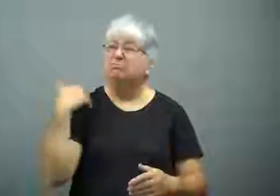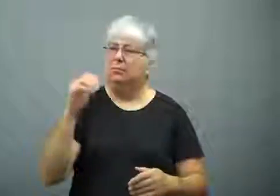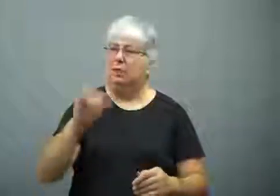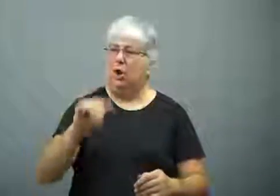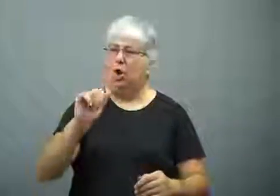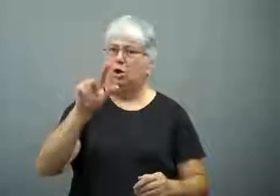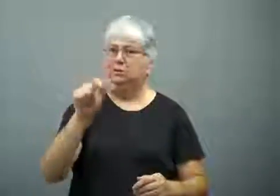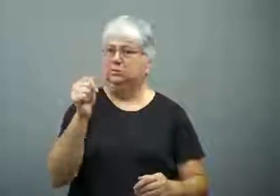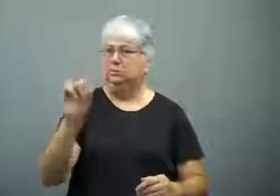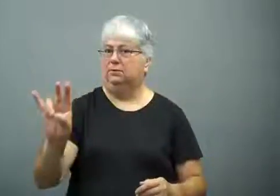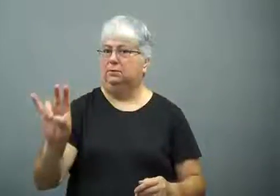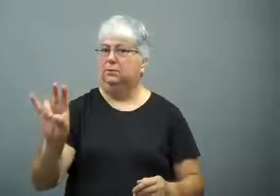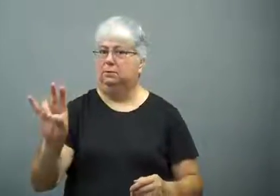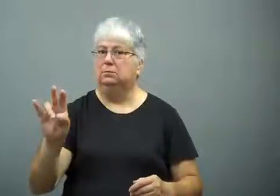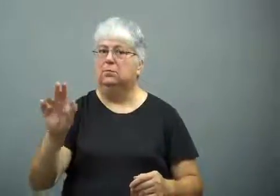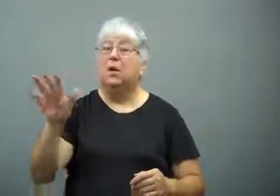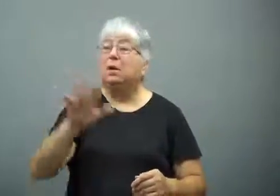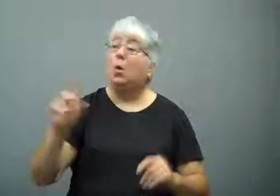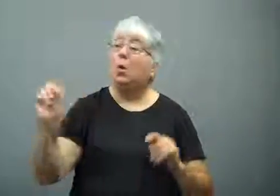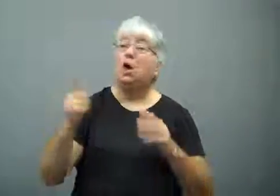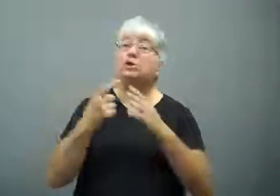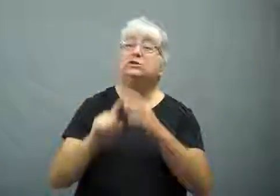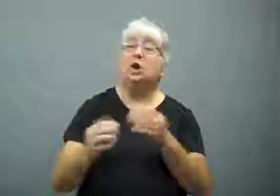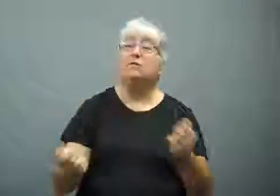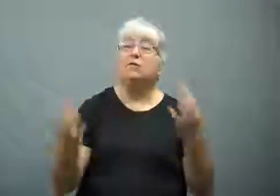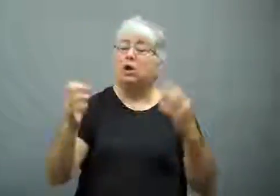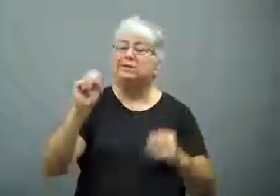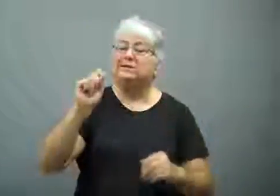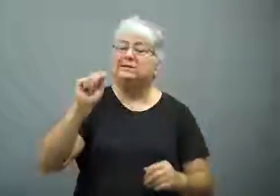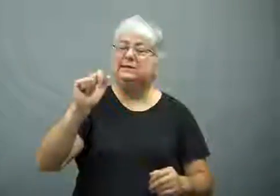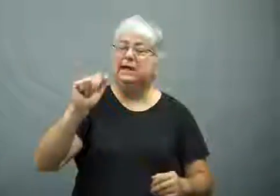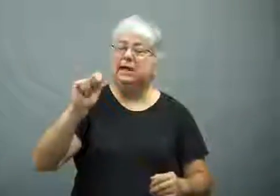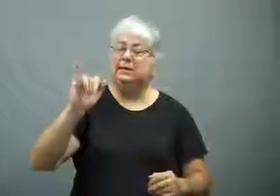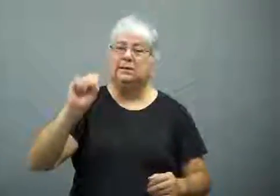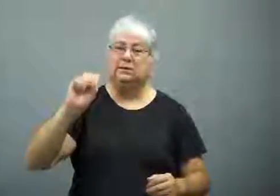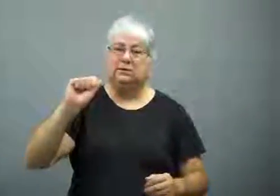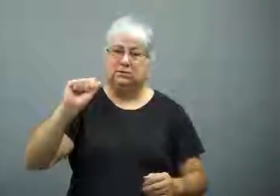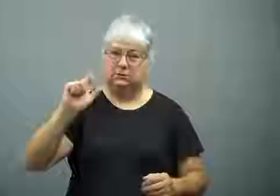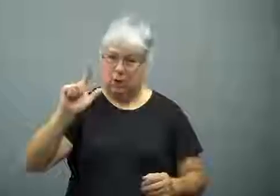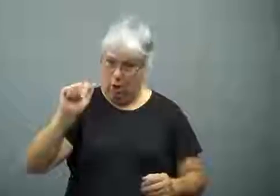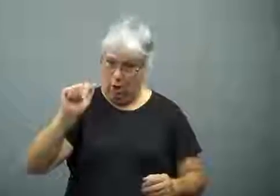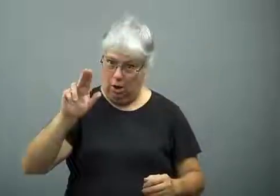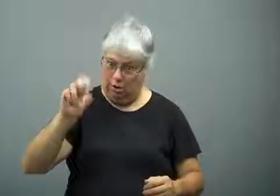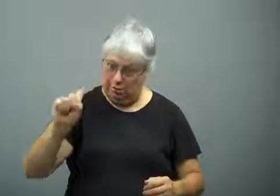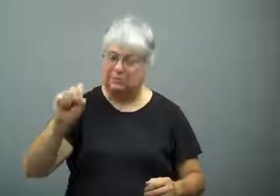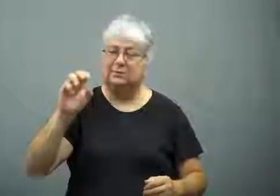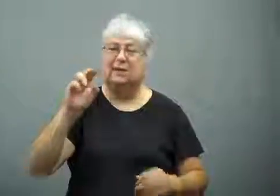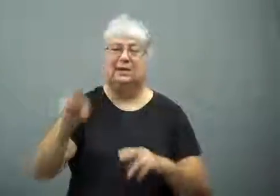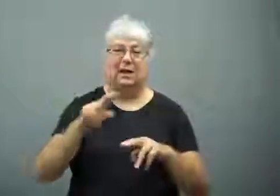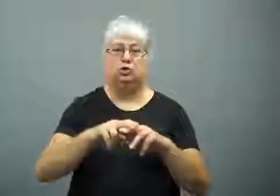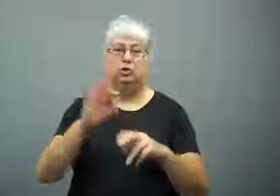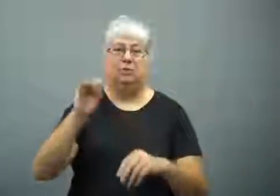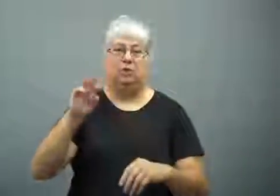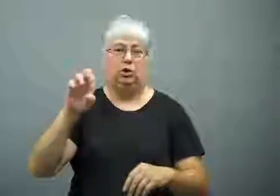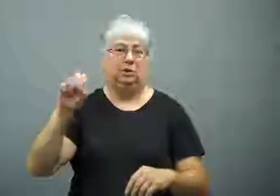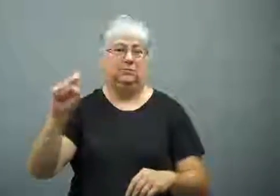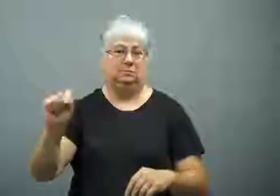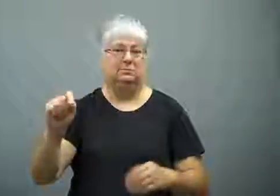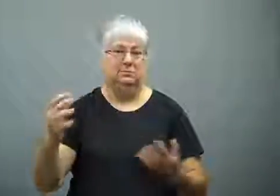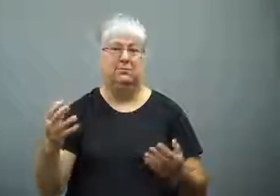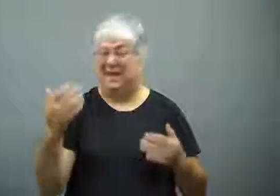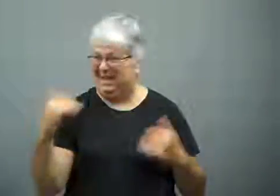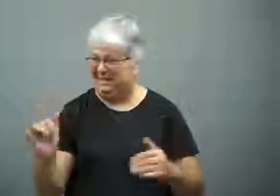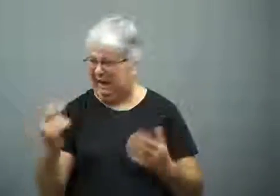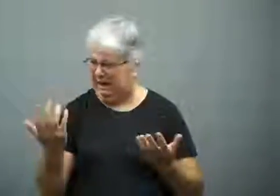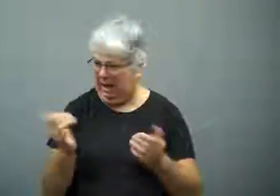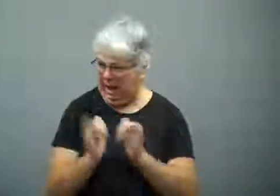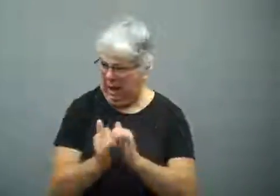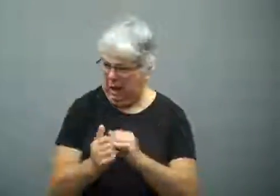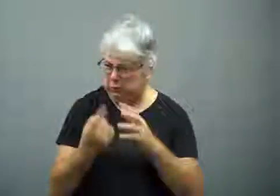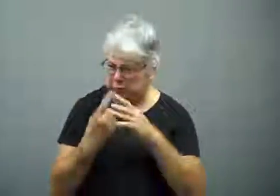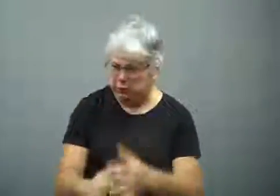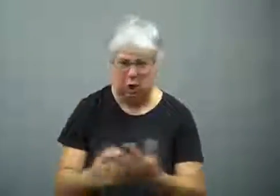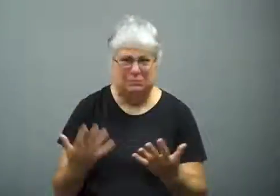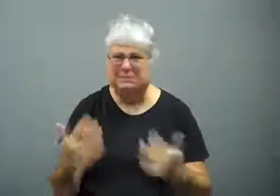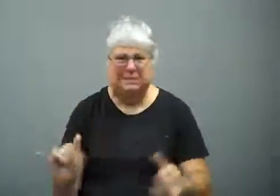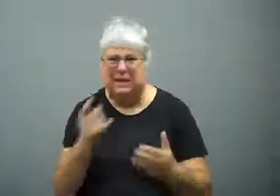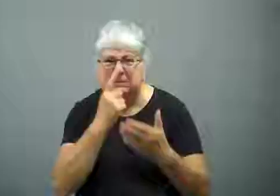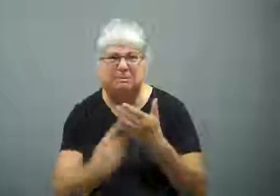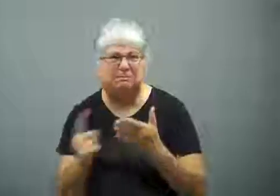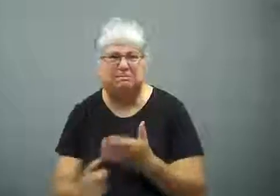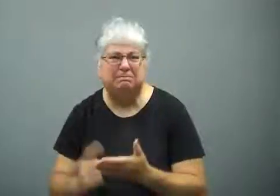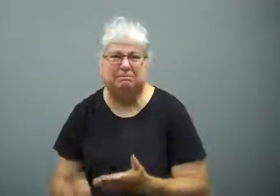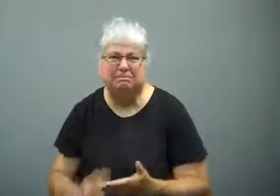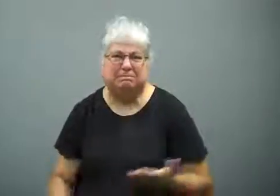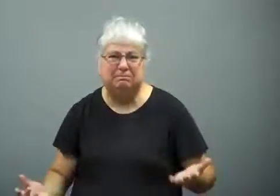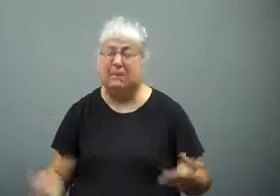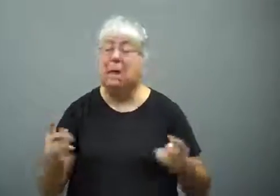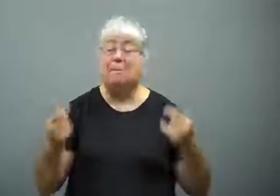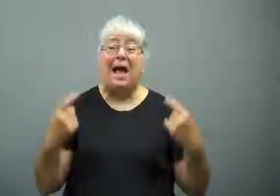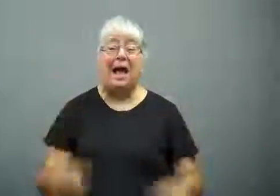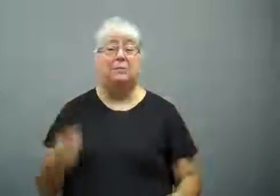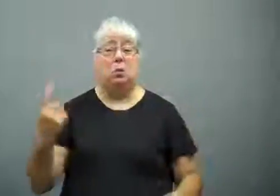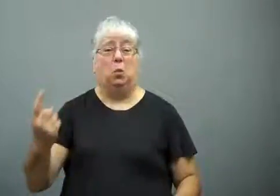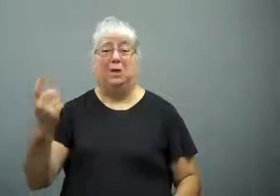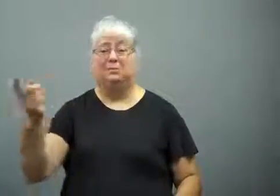It started August 17 in the Stanislaus National Forest.